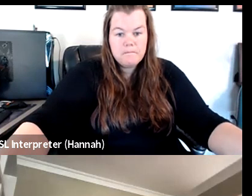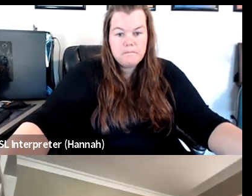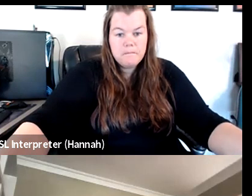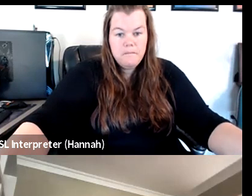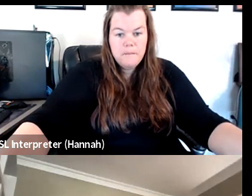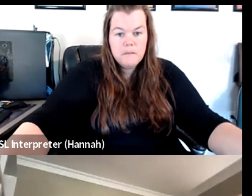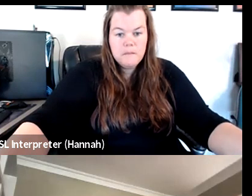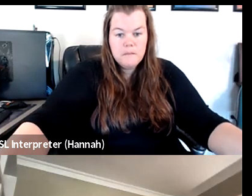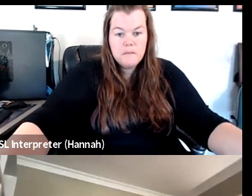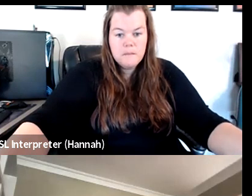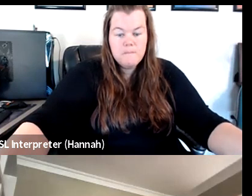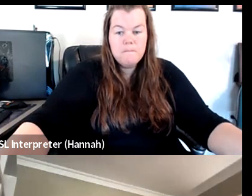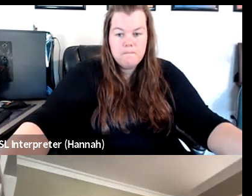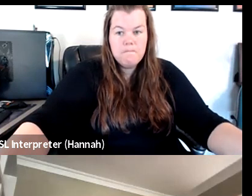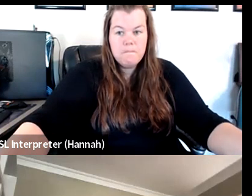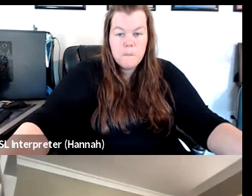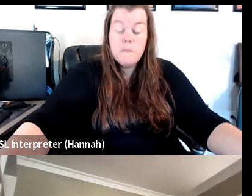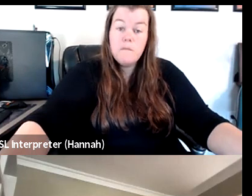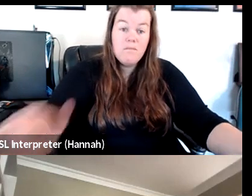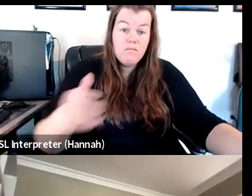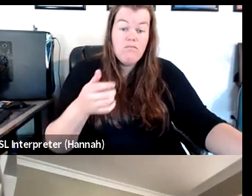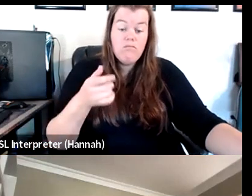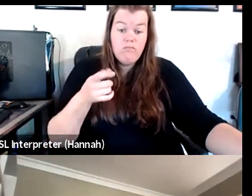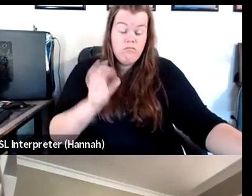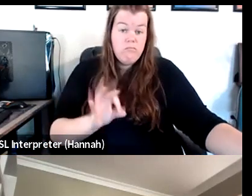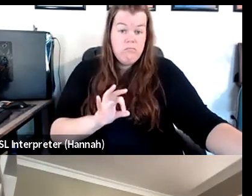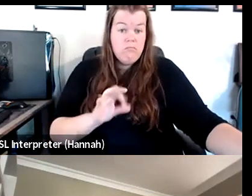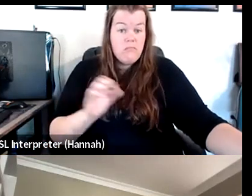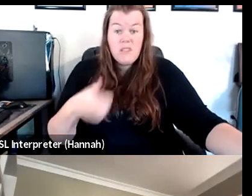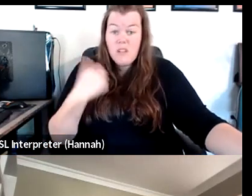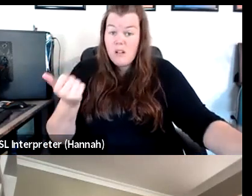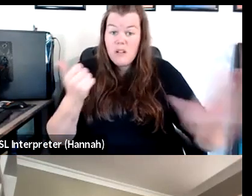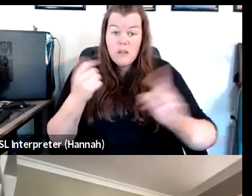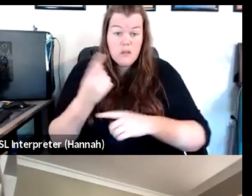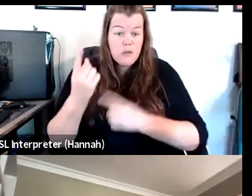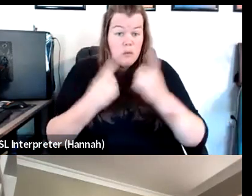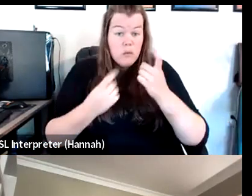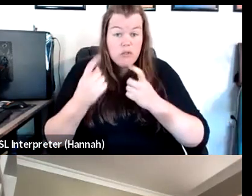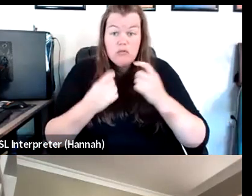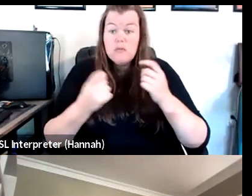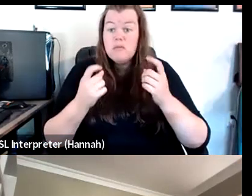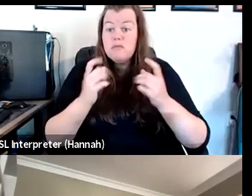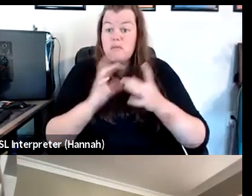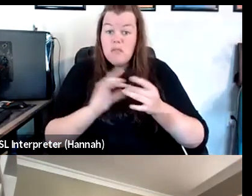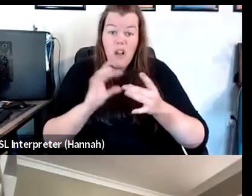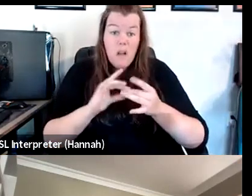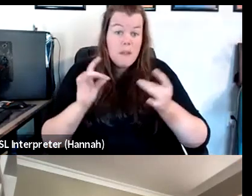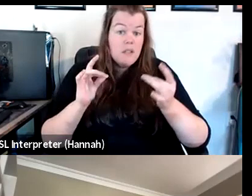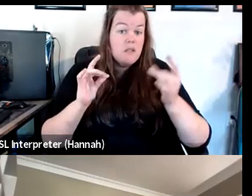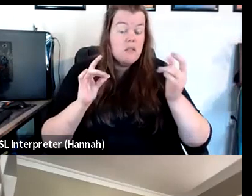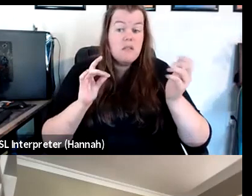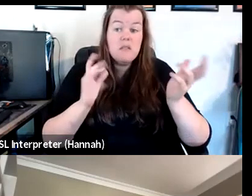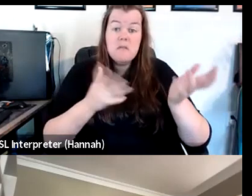Okay that's in there. Any other questions comments anything about the plan at this point?